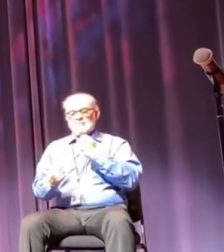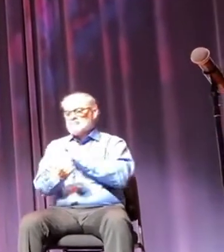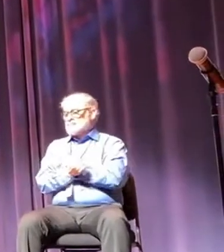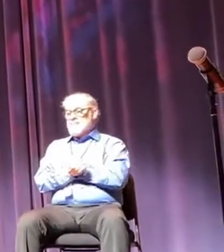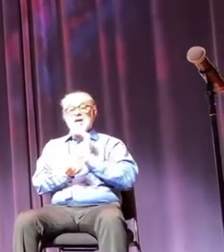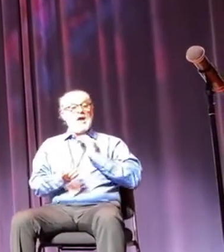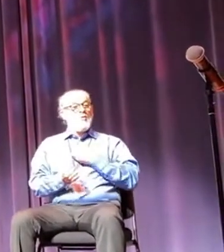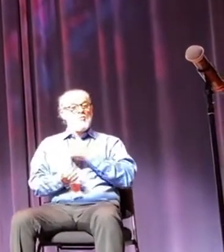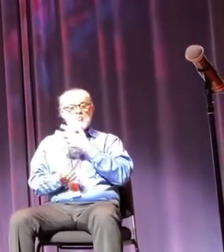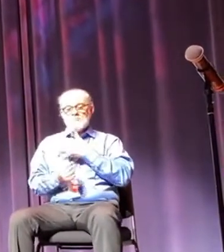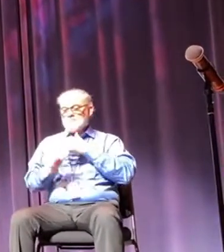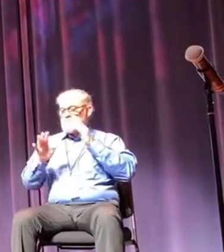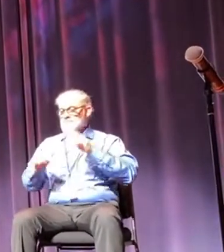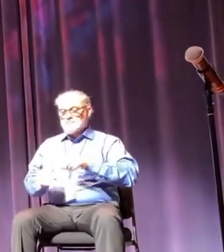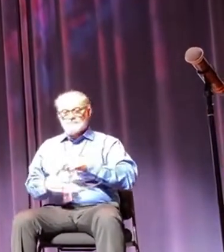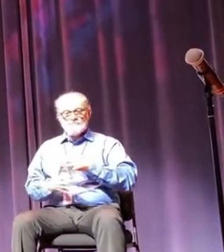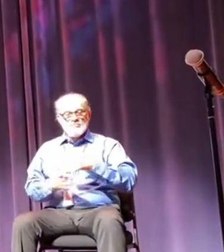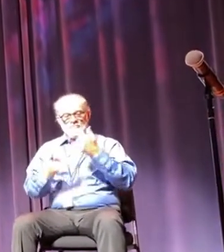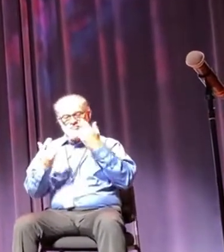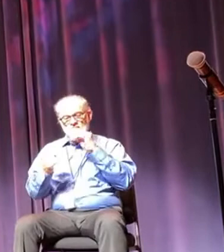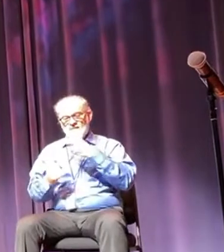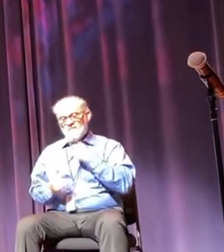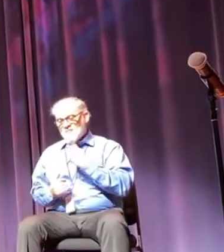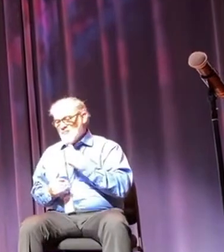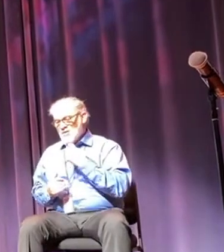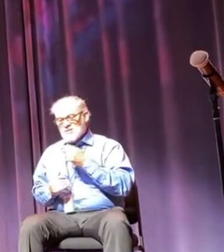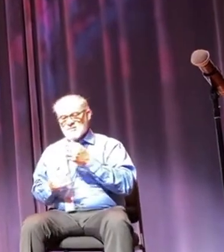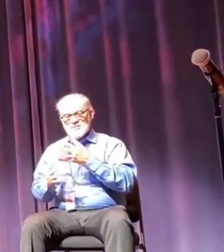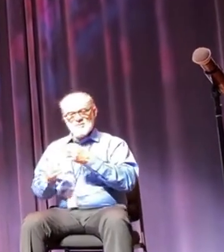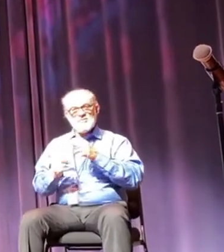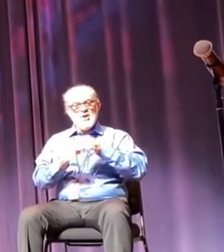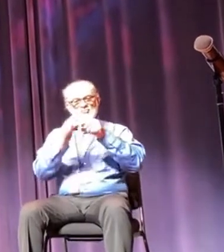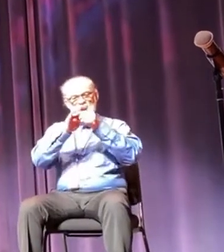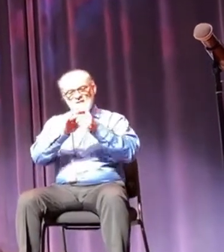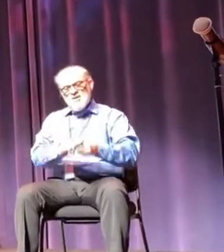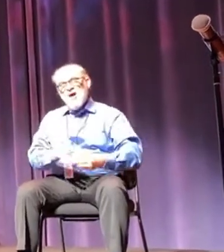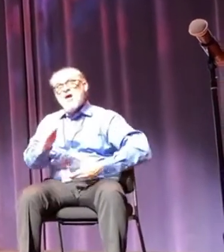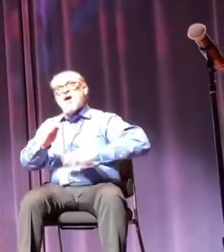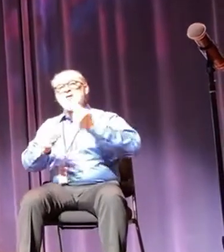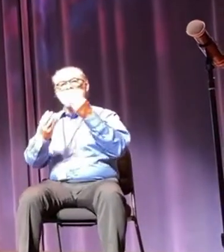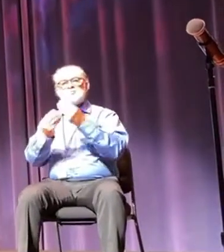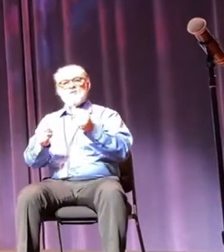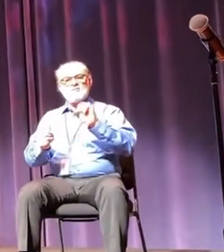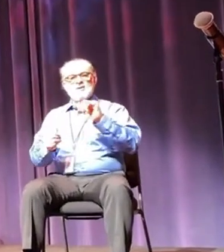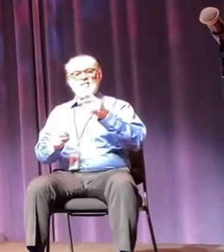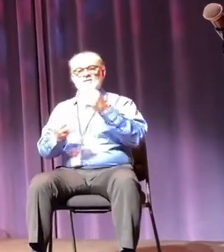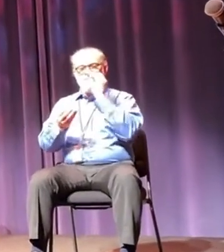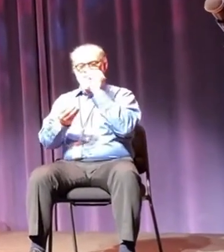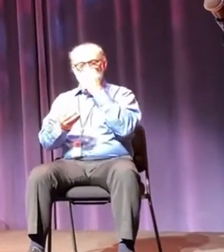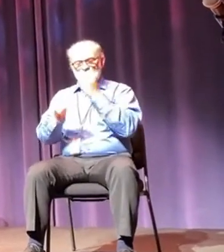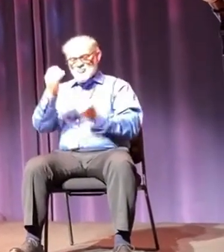Our women softened their voices, tucked gravity higher against soft silk, flowering skirts grew,